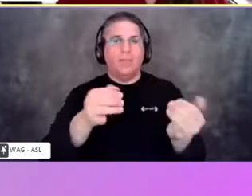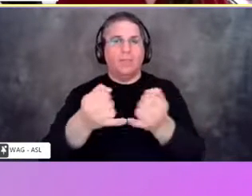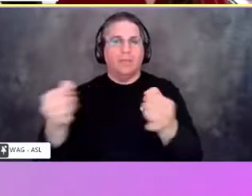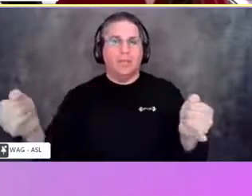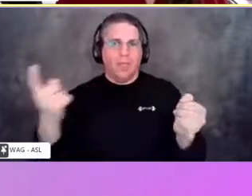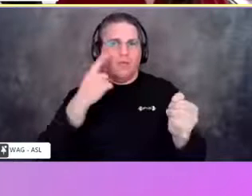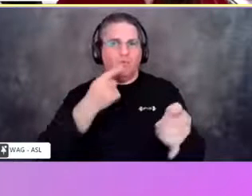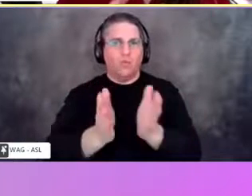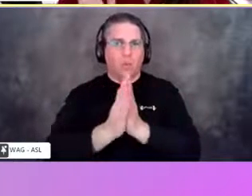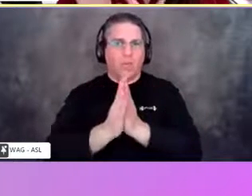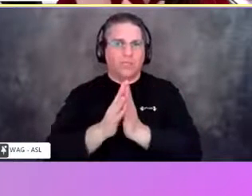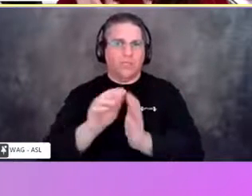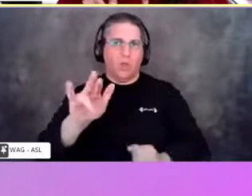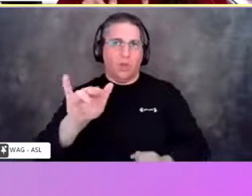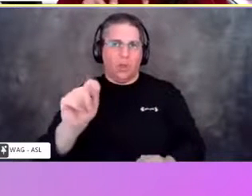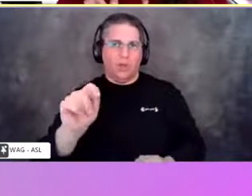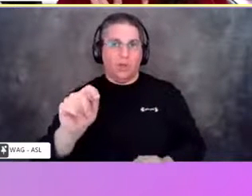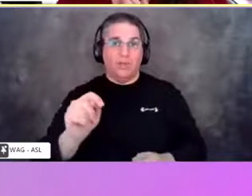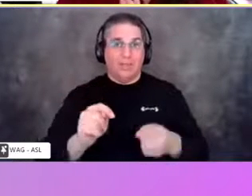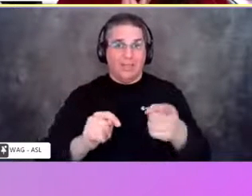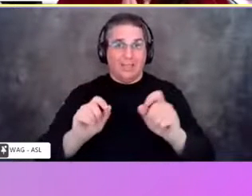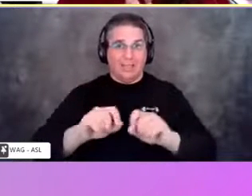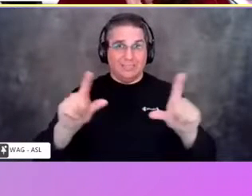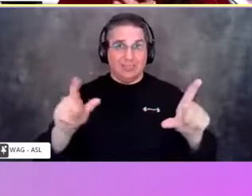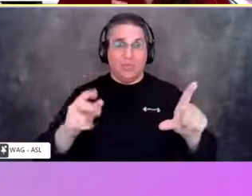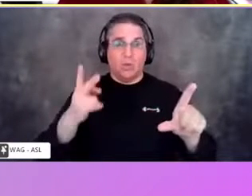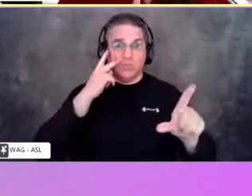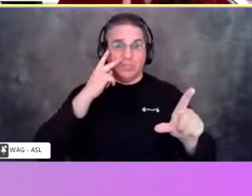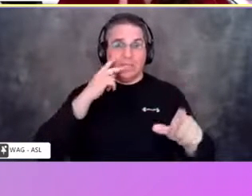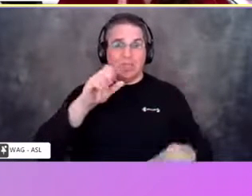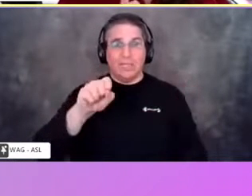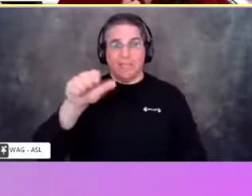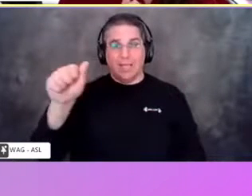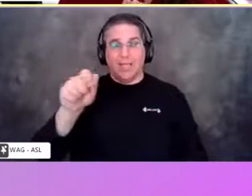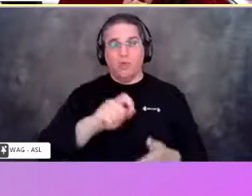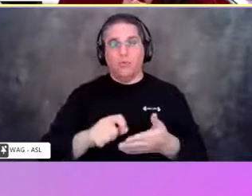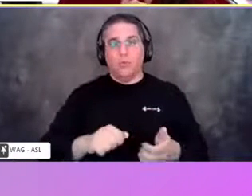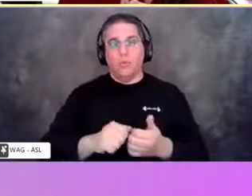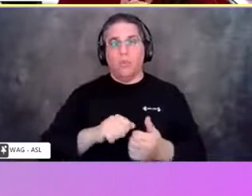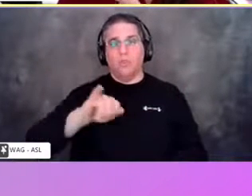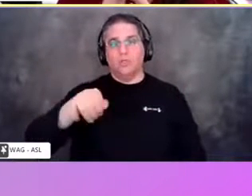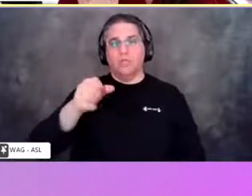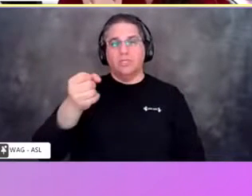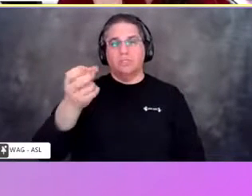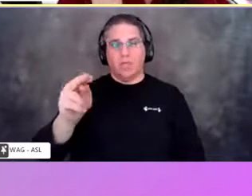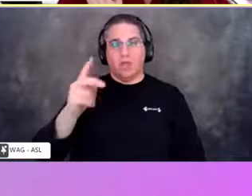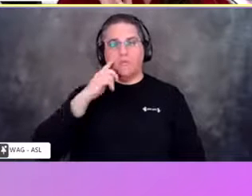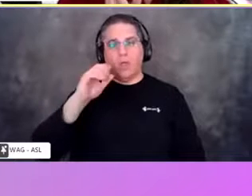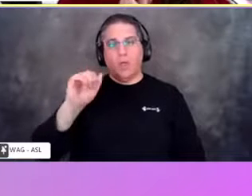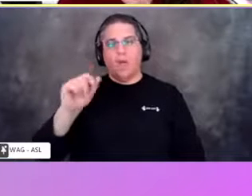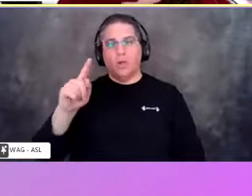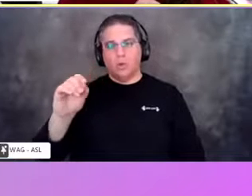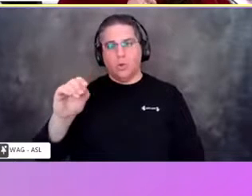auto require SLA service shows us name, the project they support, and the deadline for requesting an